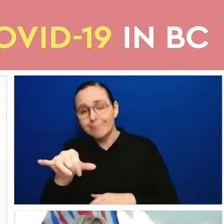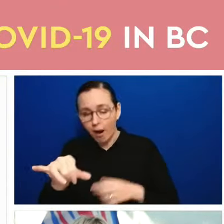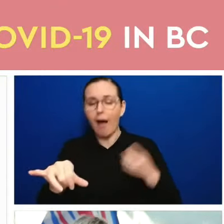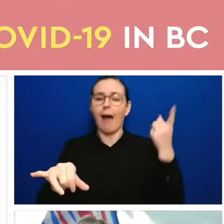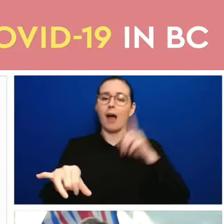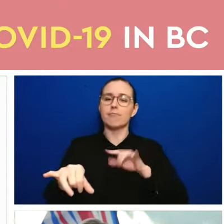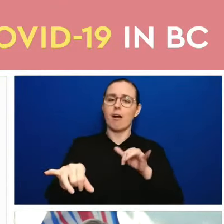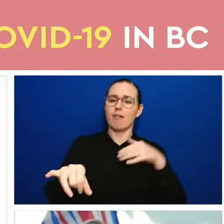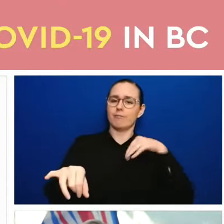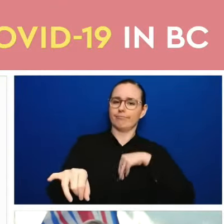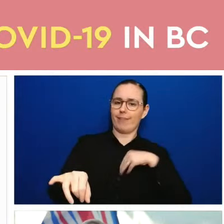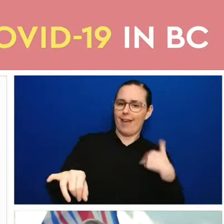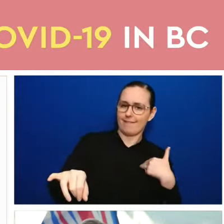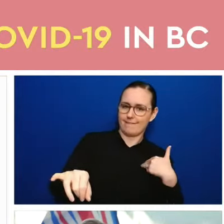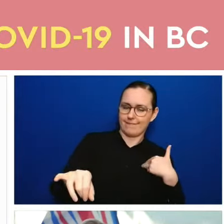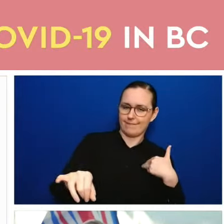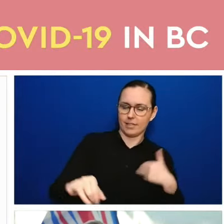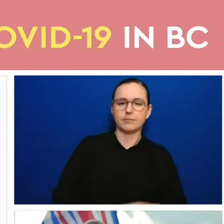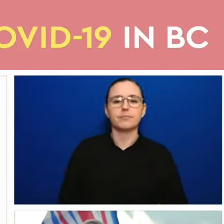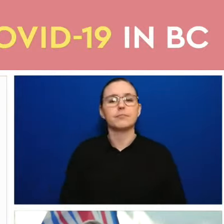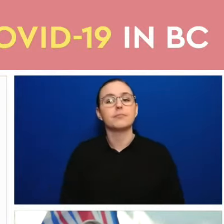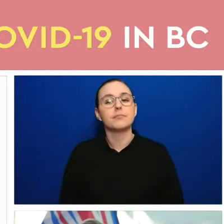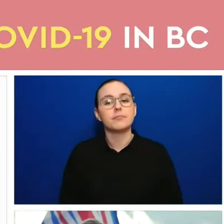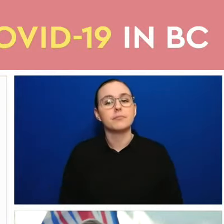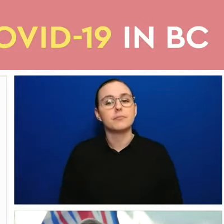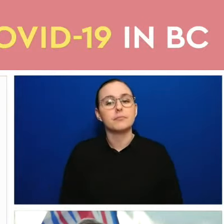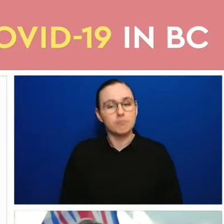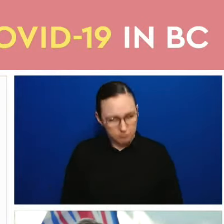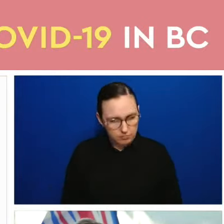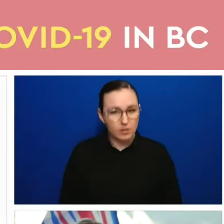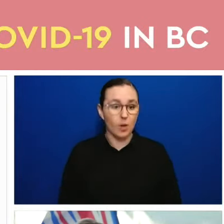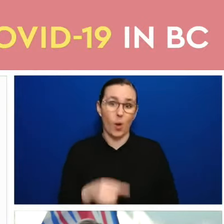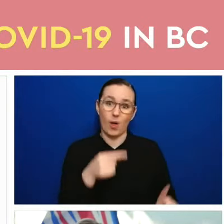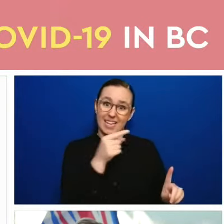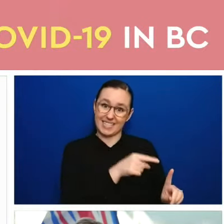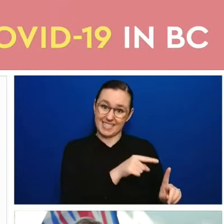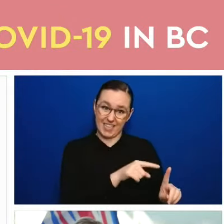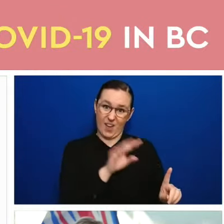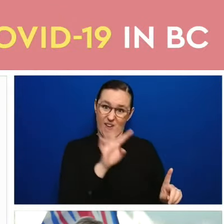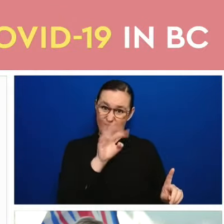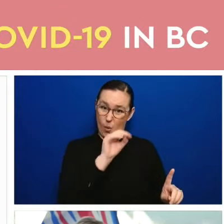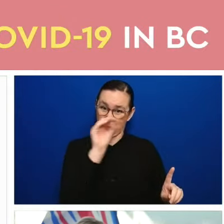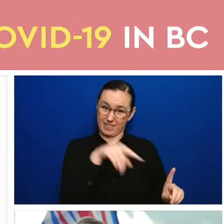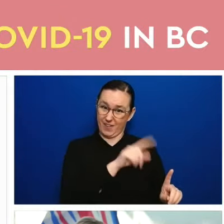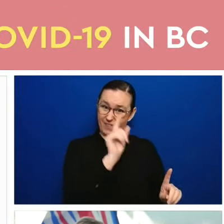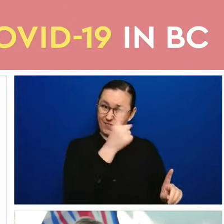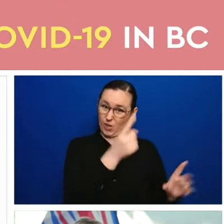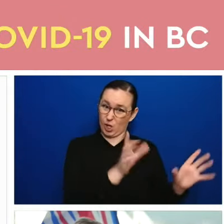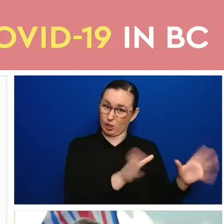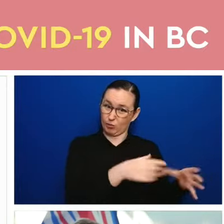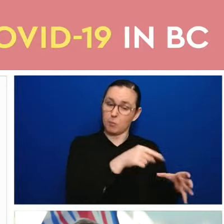require -- are reasons why they are in for aerare in for a peri.